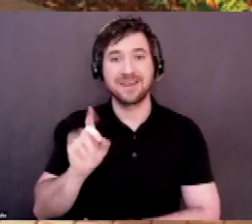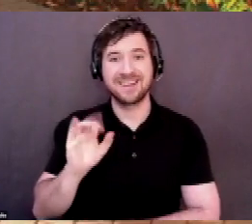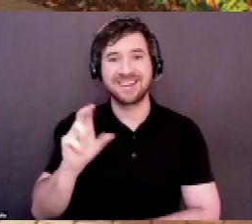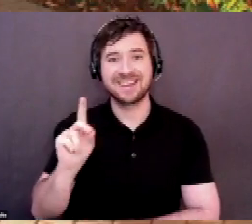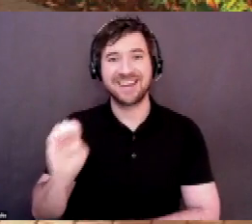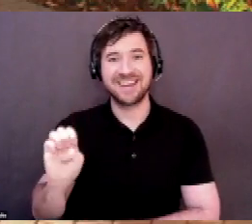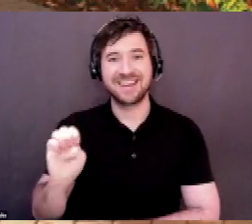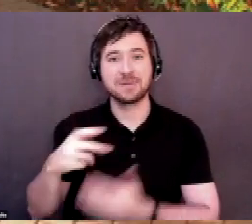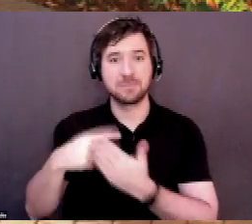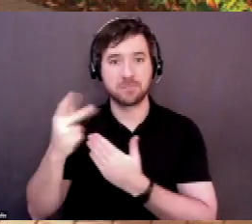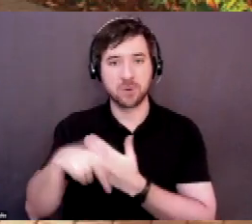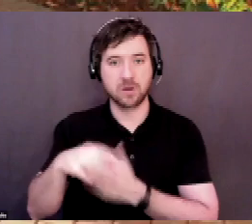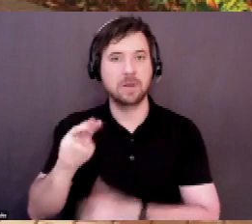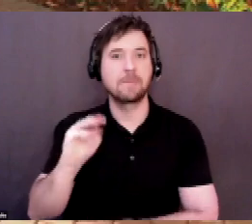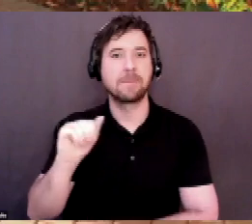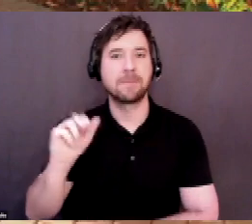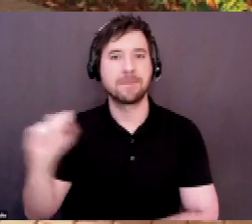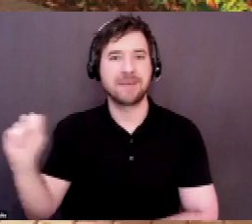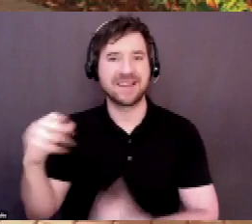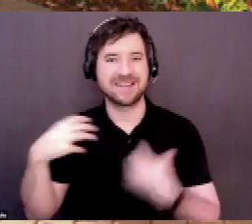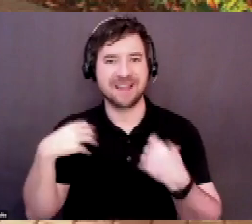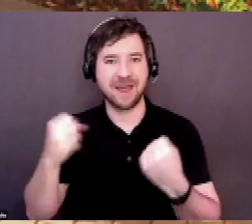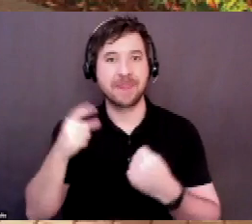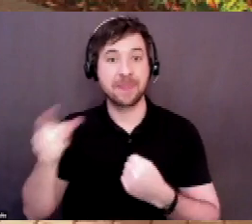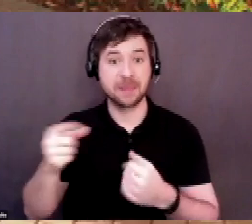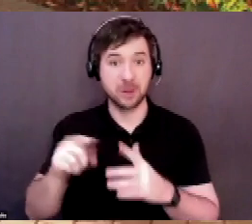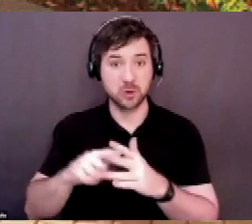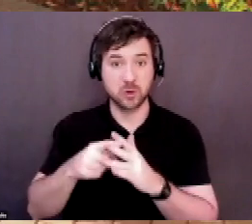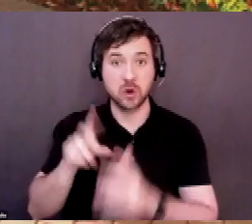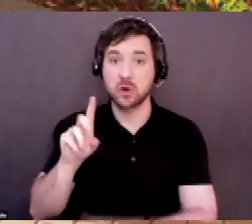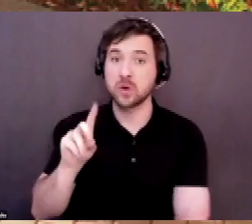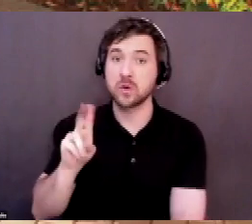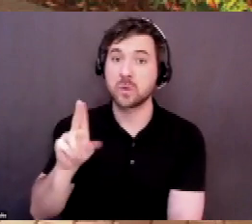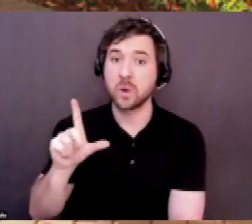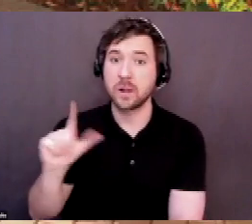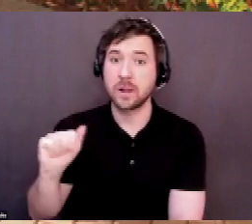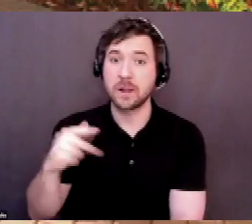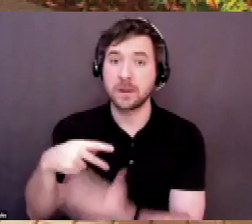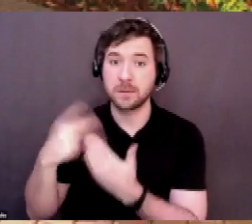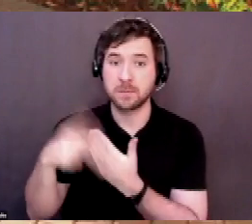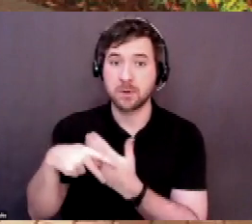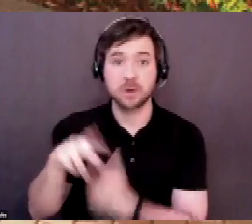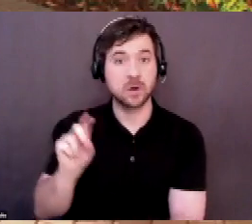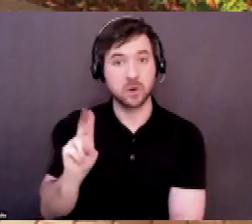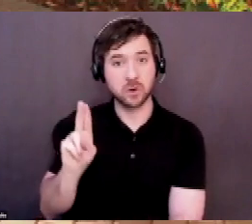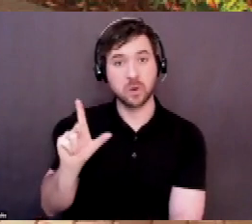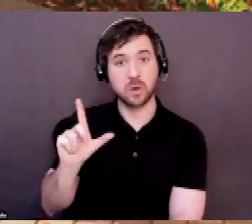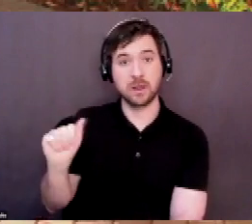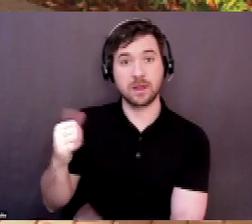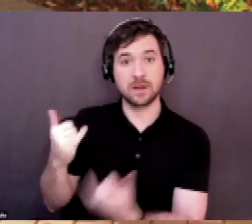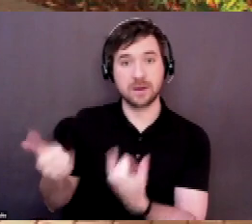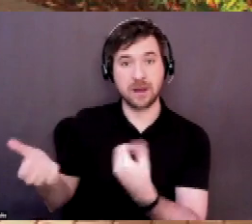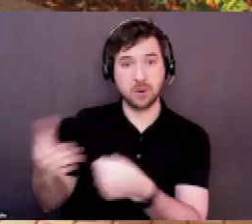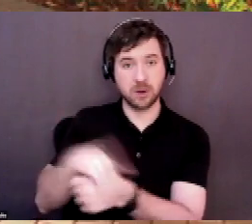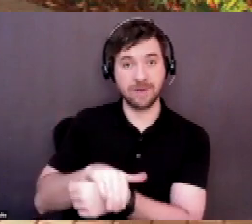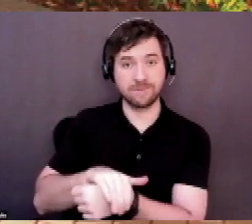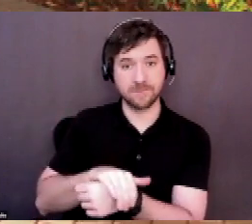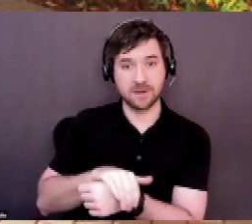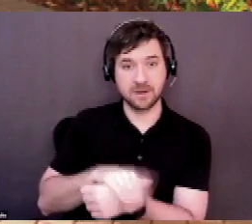They are rolling out a doula program where Ulas will now be covered for any member